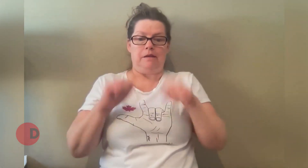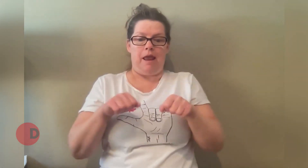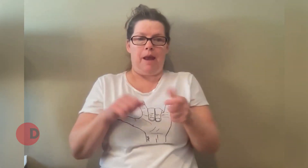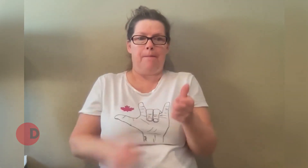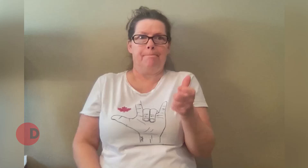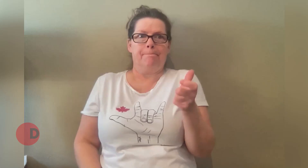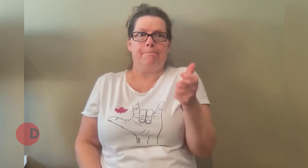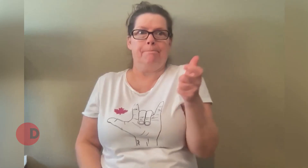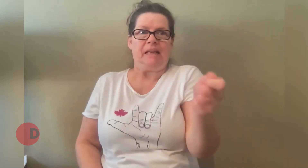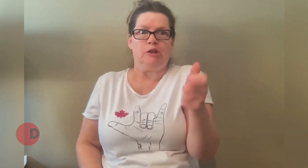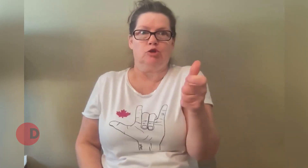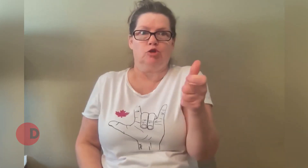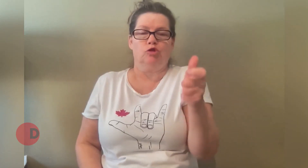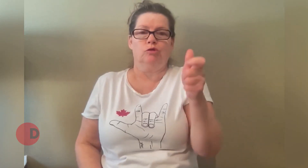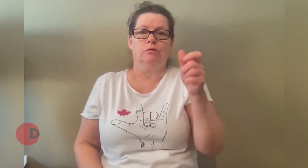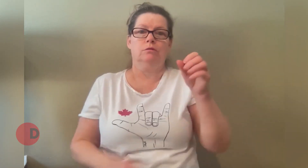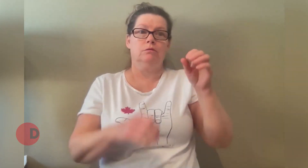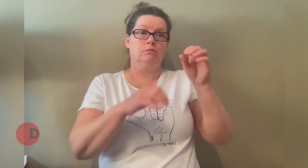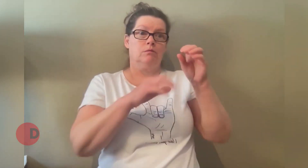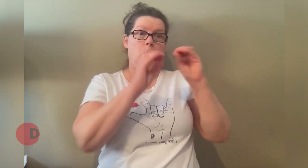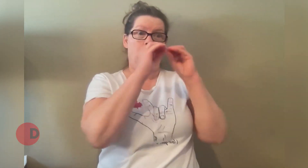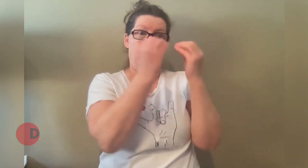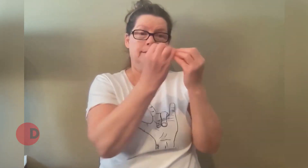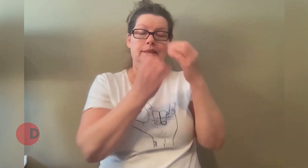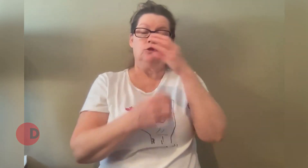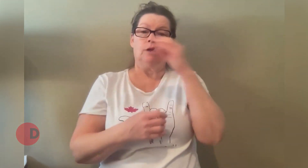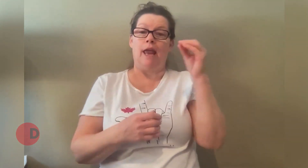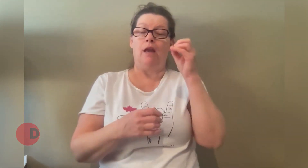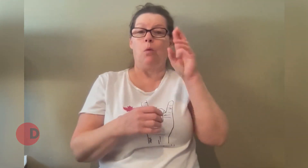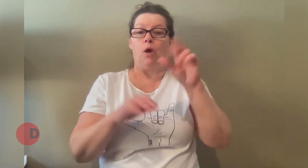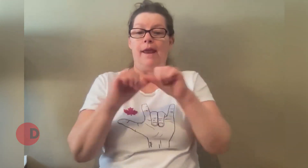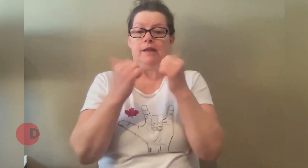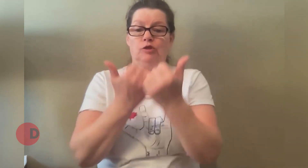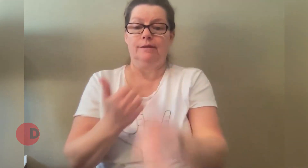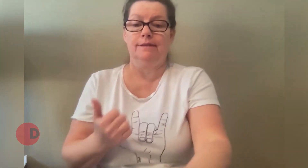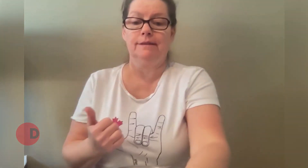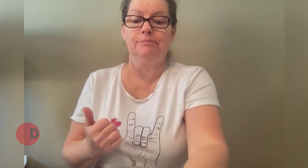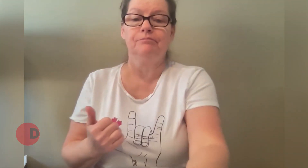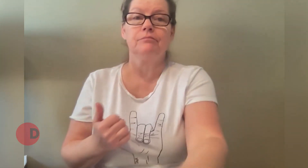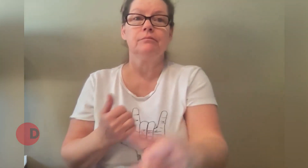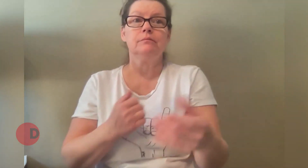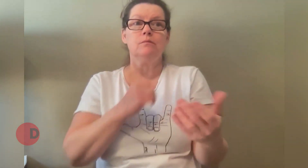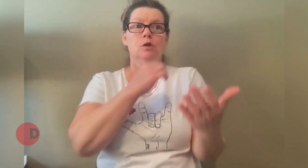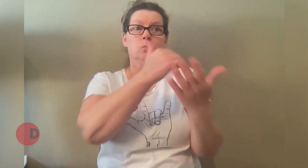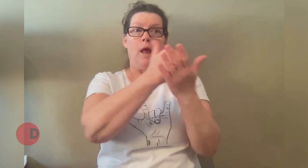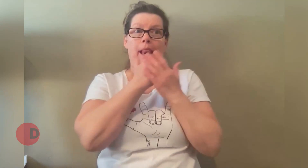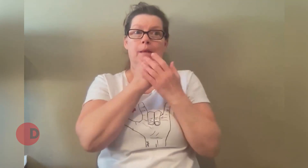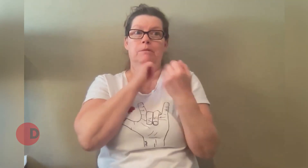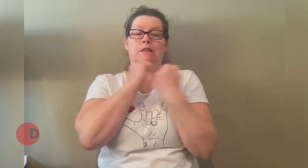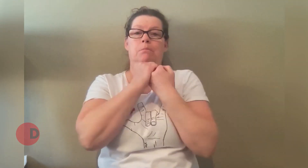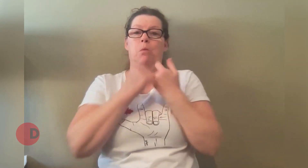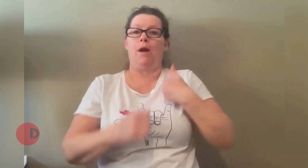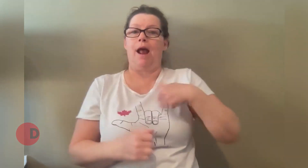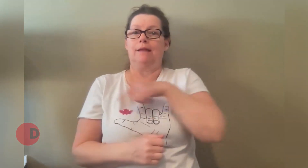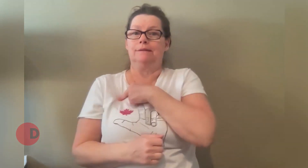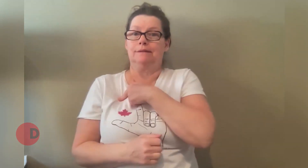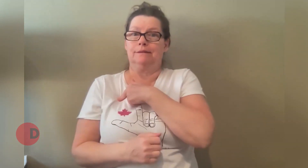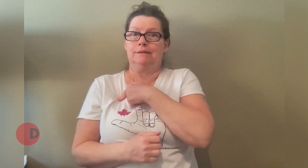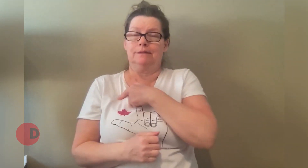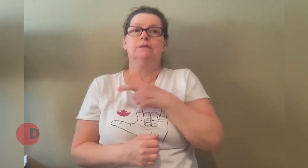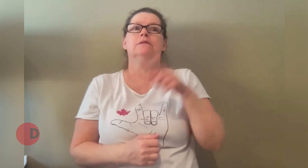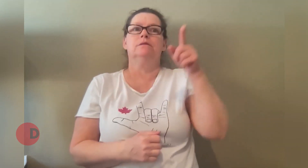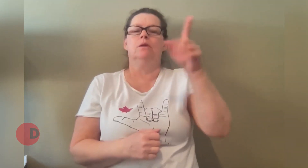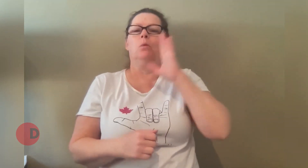We could pinch organizations and agencies to help us by advocating